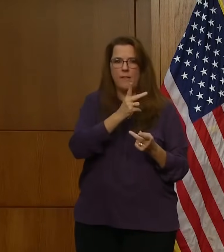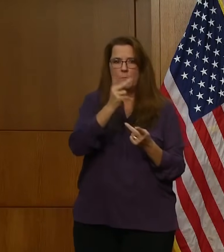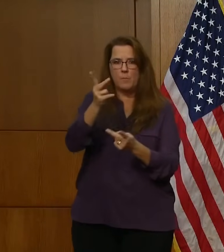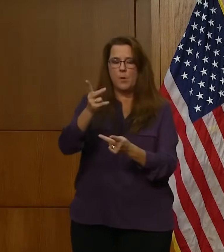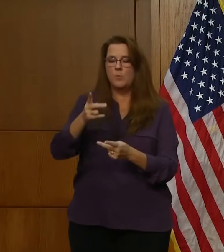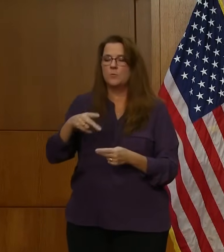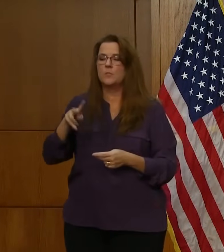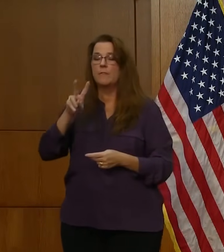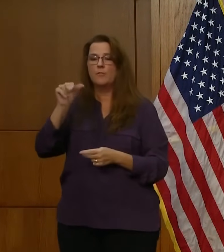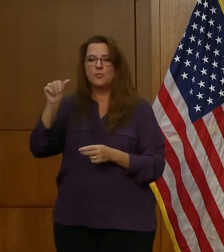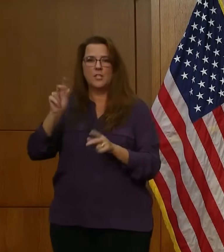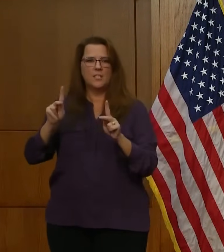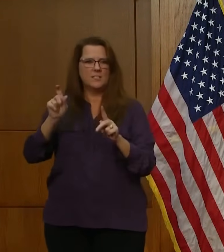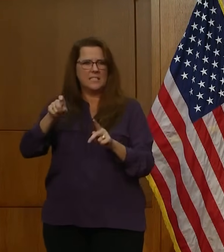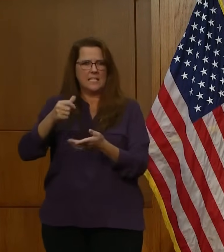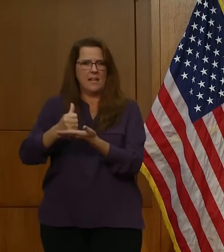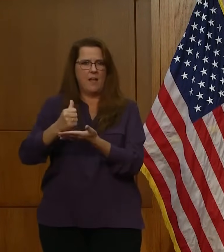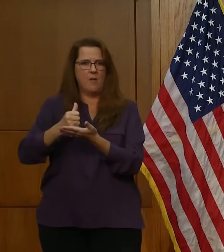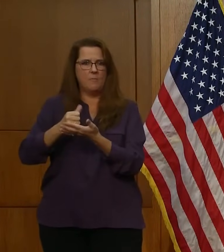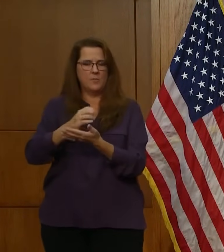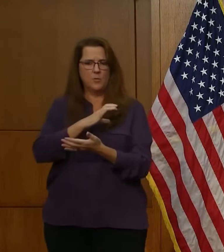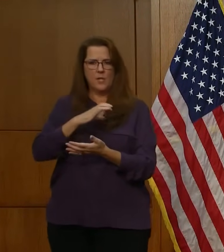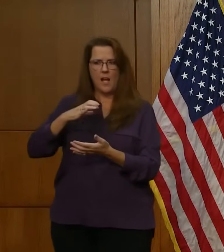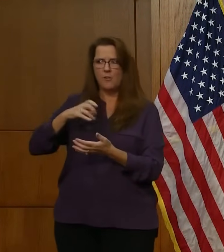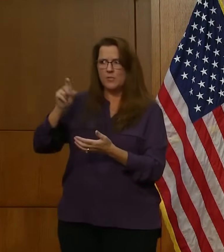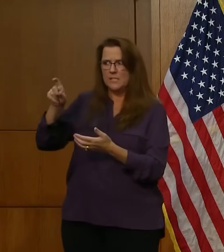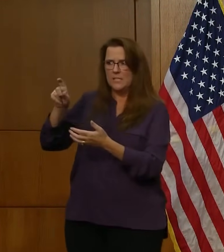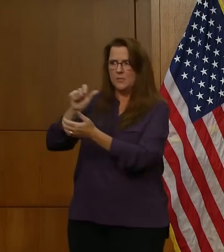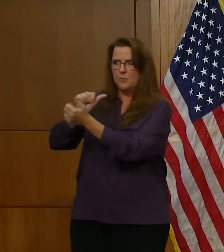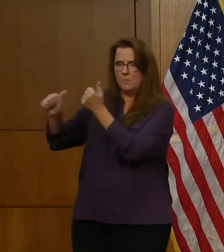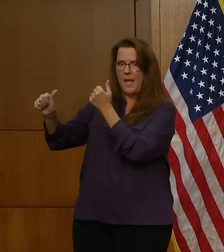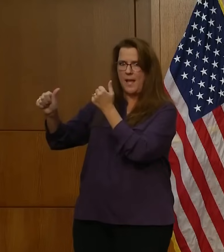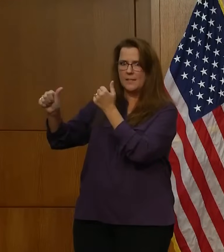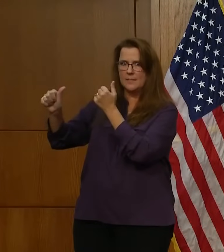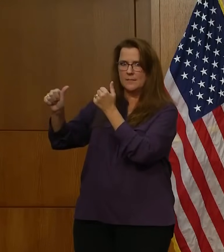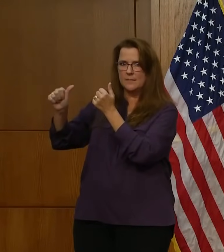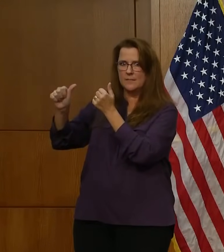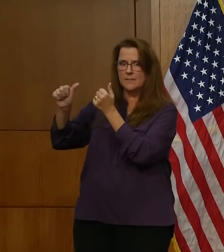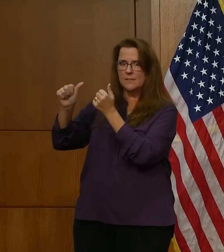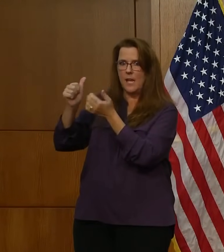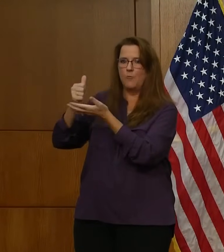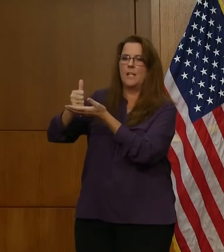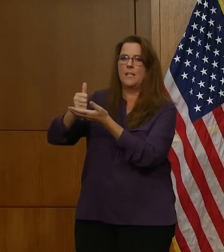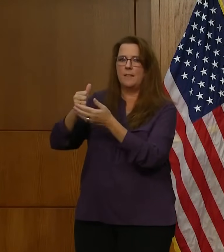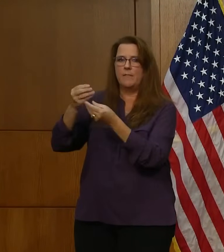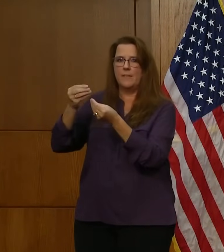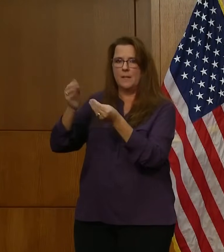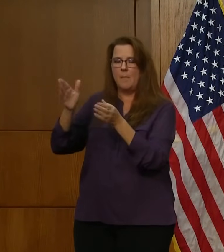HELP. AND CONGRESS SHOULD NOT